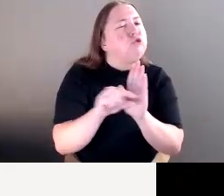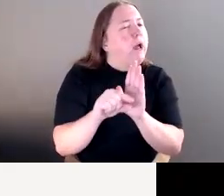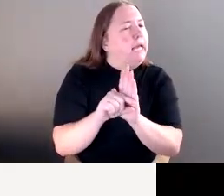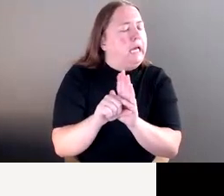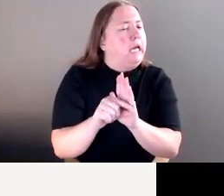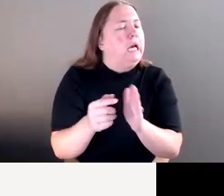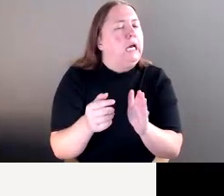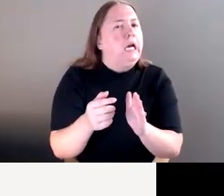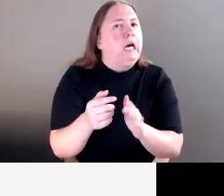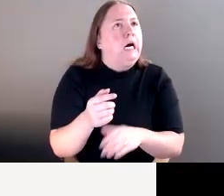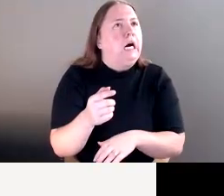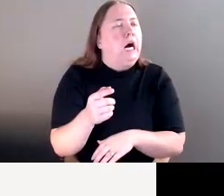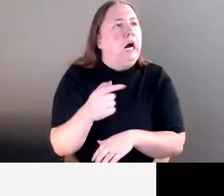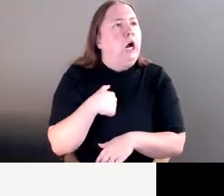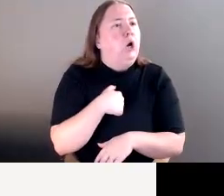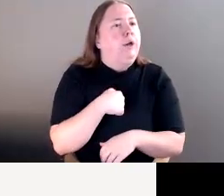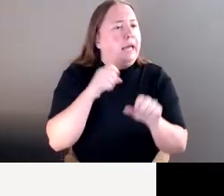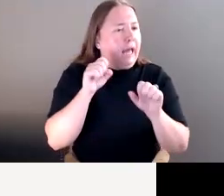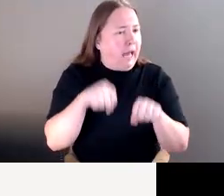Are they able...are we able to do that now?